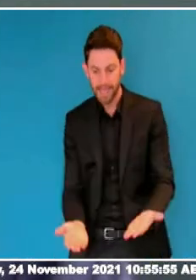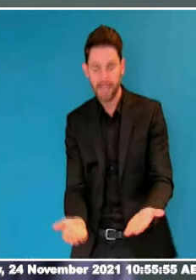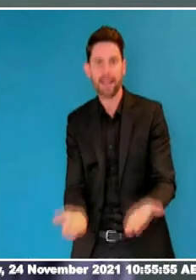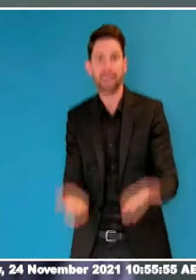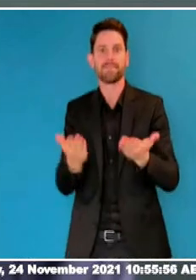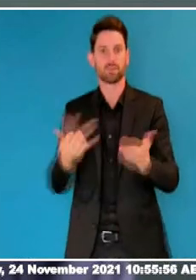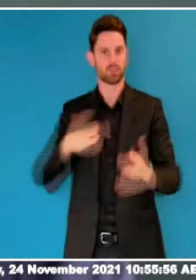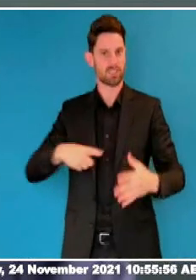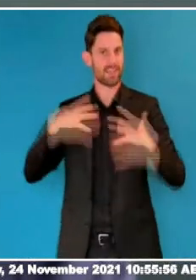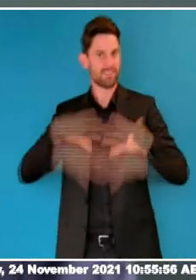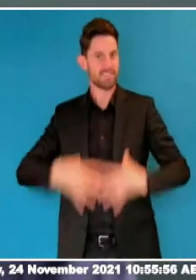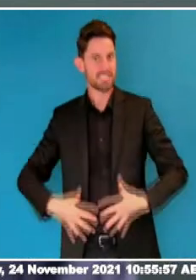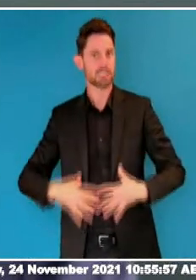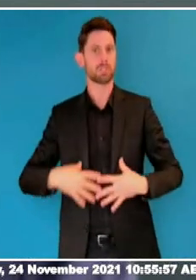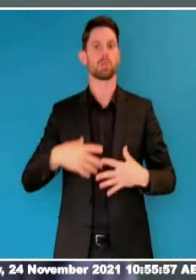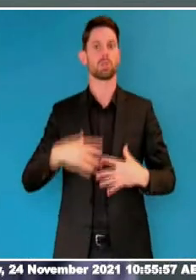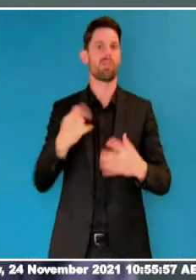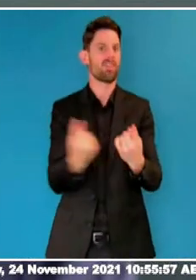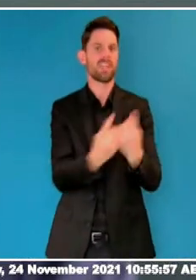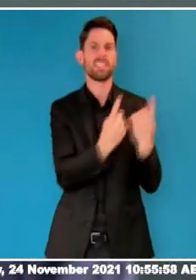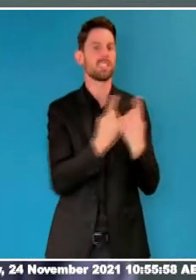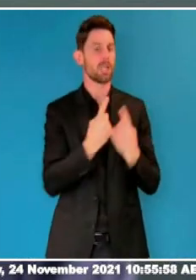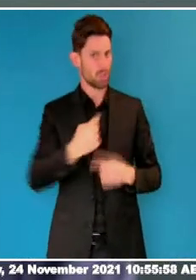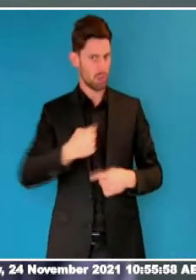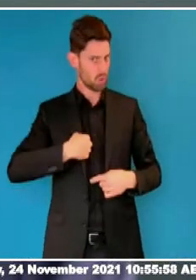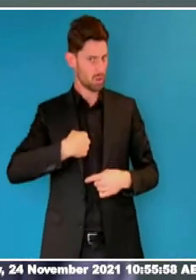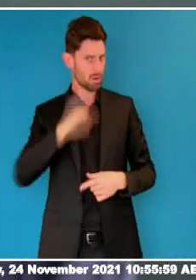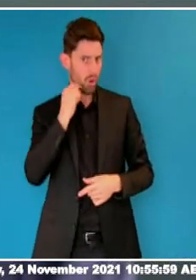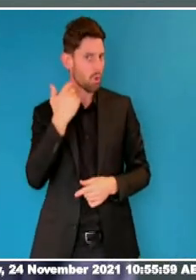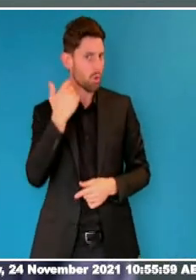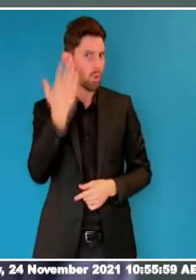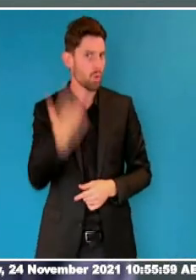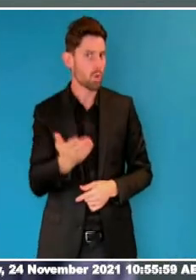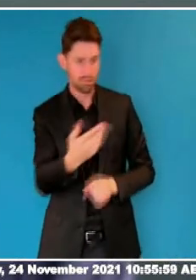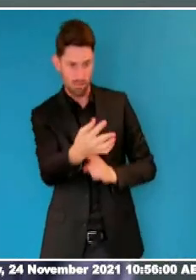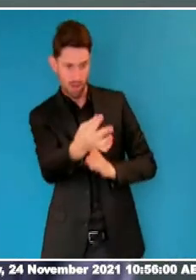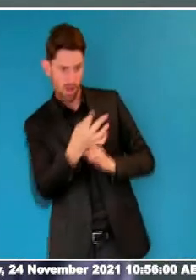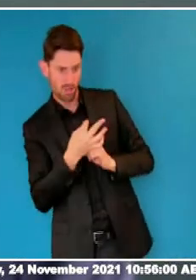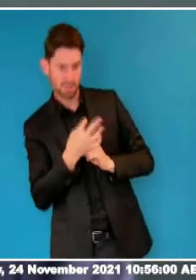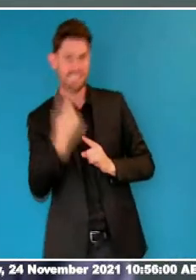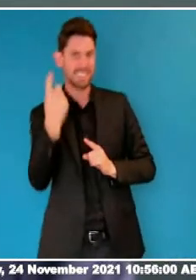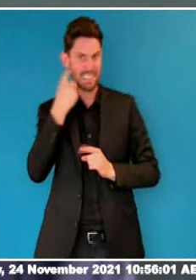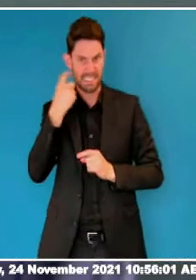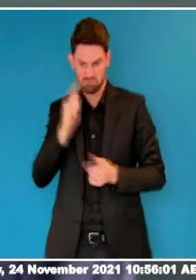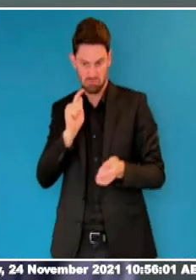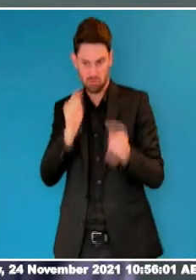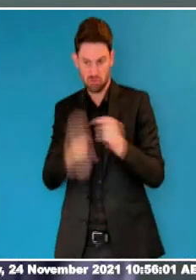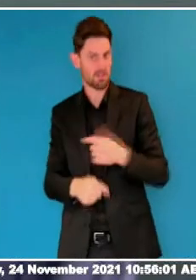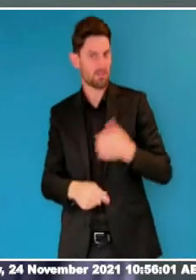around the restaurant. But those adjustments are, you know, very easily made, very easily